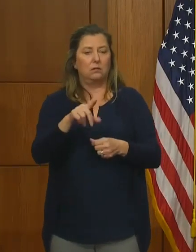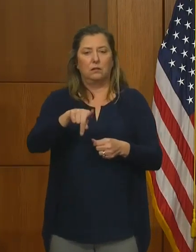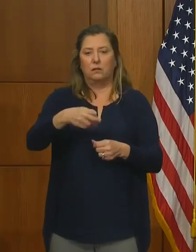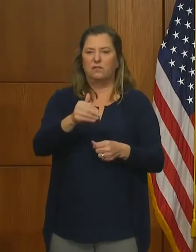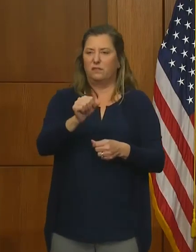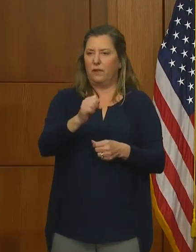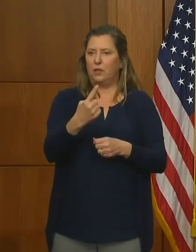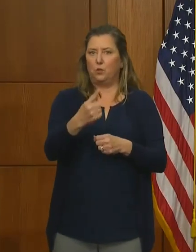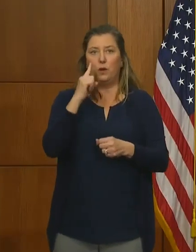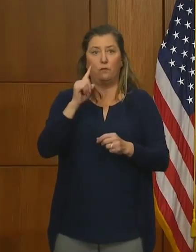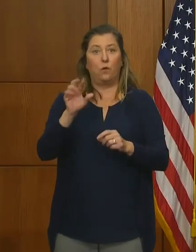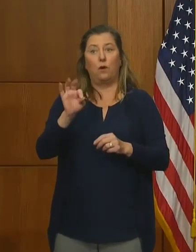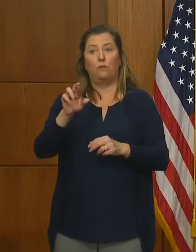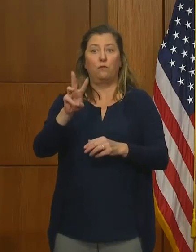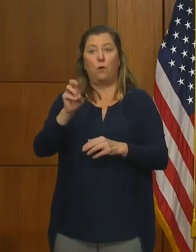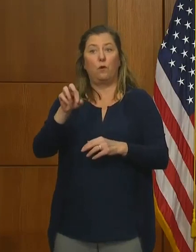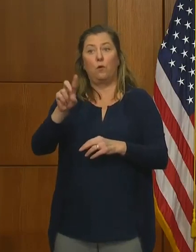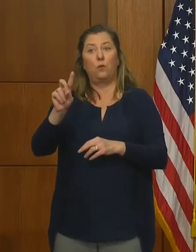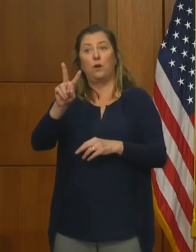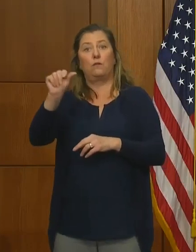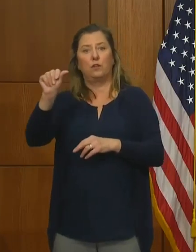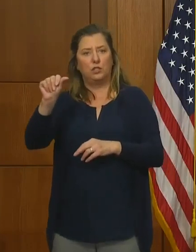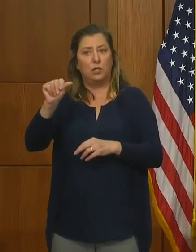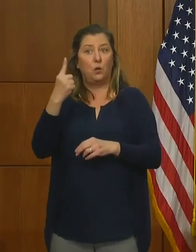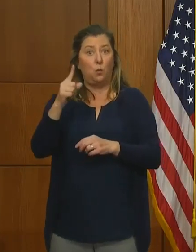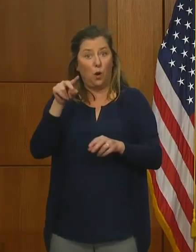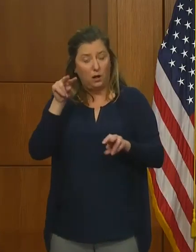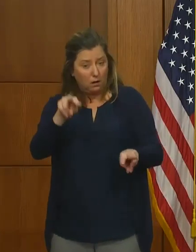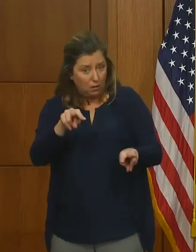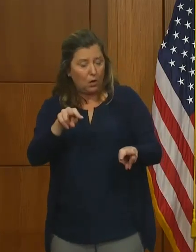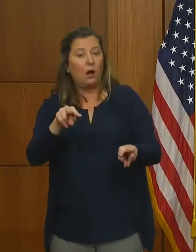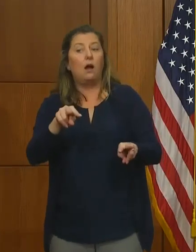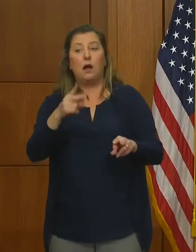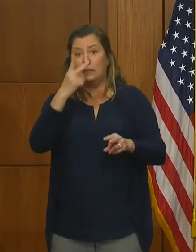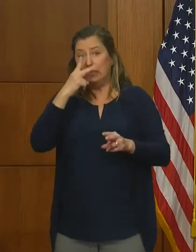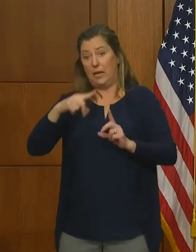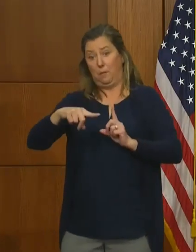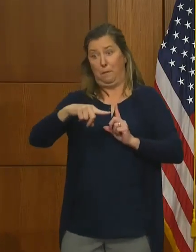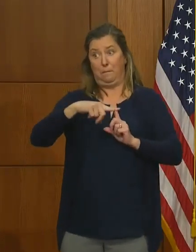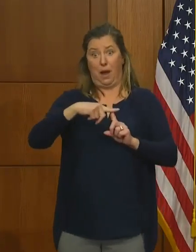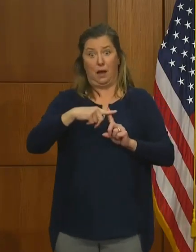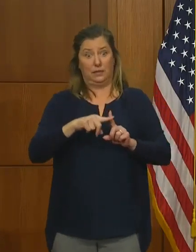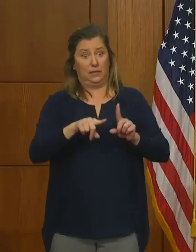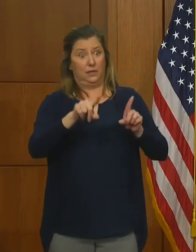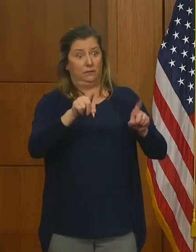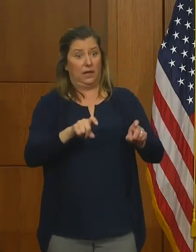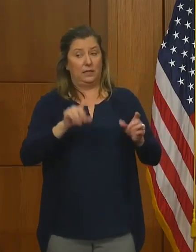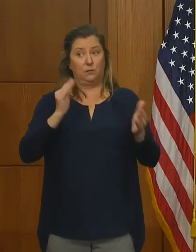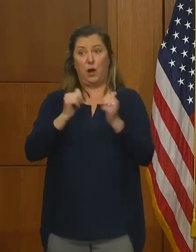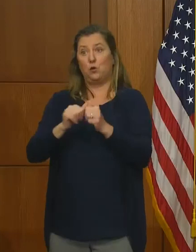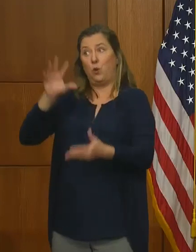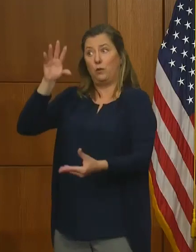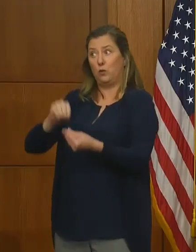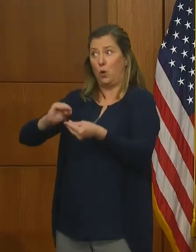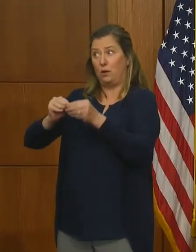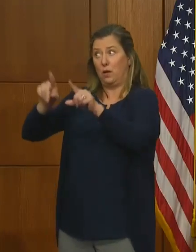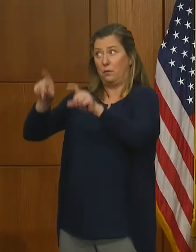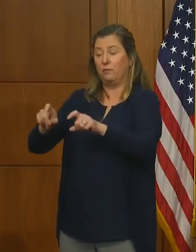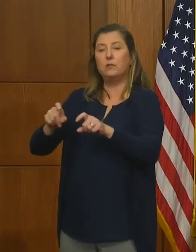MOVE INTO PHASE ONE OF OUR FORWARD VIRGINIA IS THE PERCENT